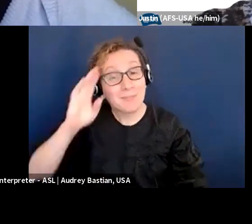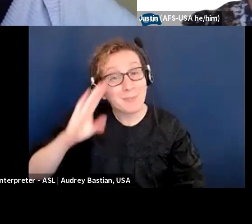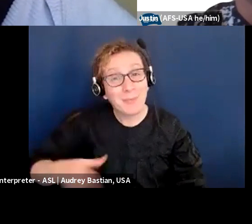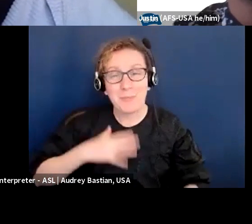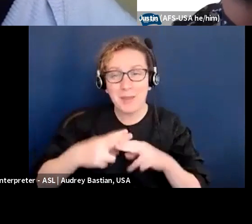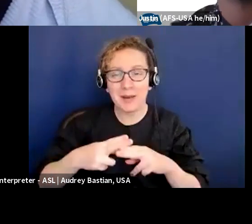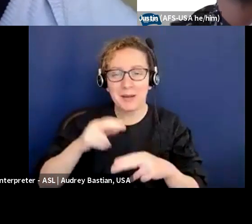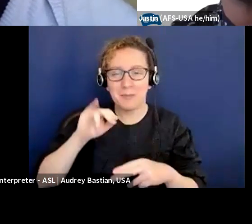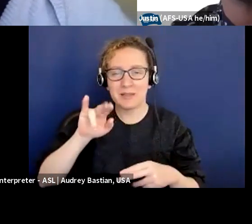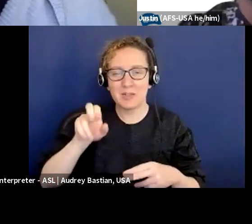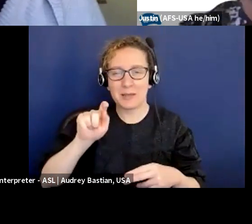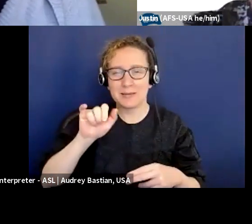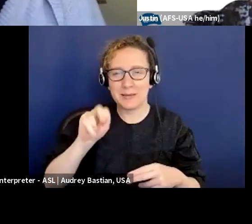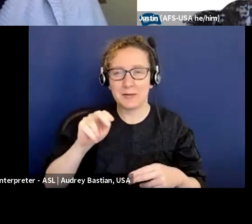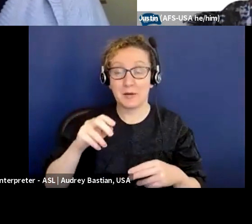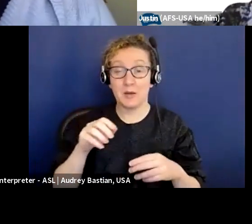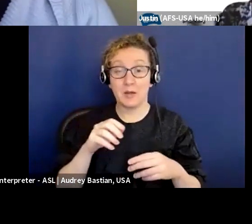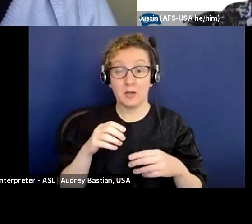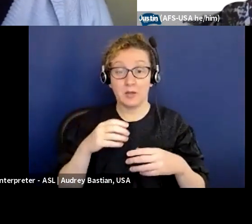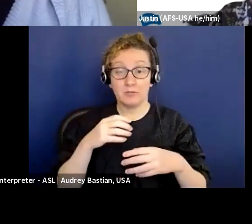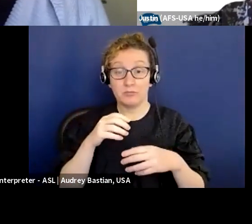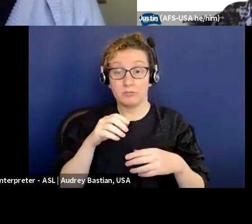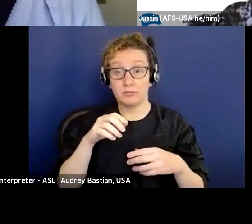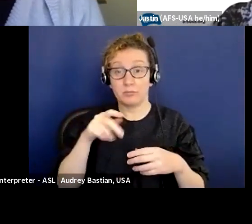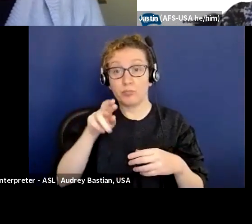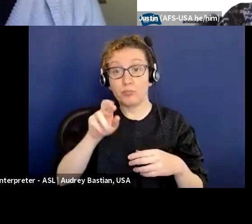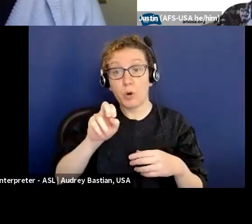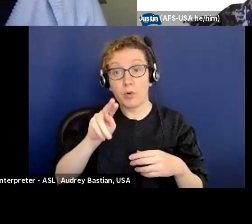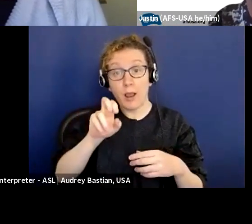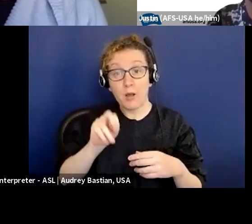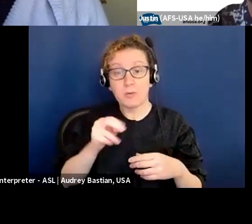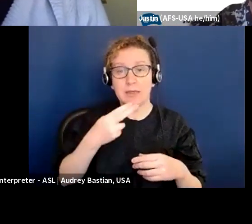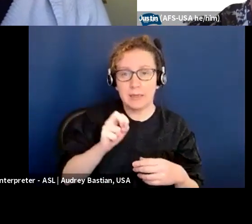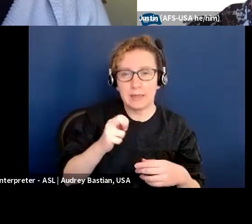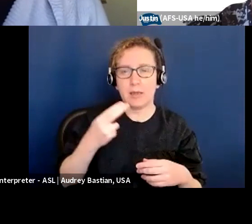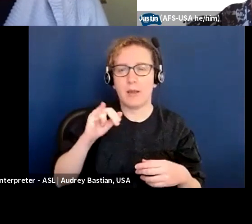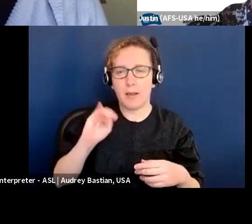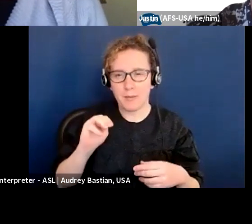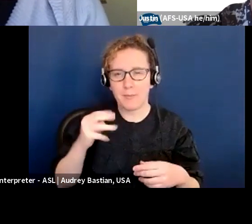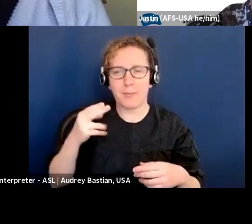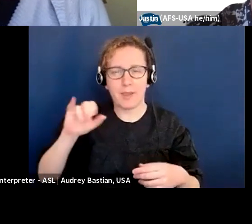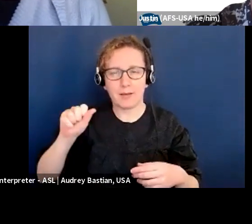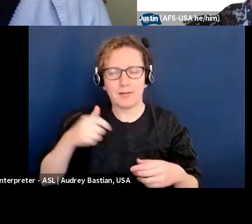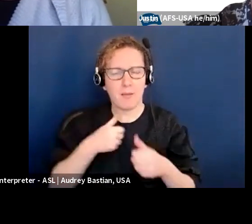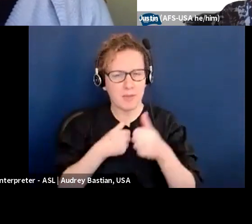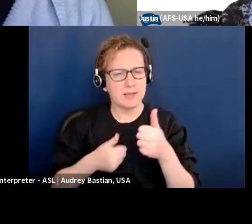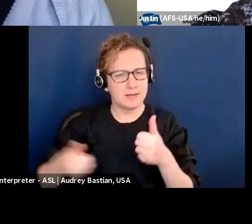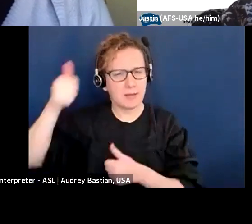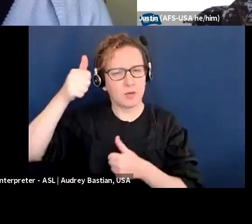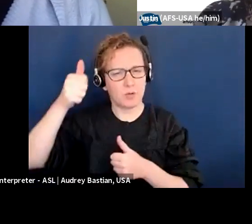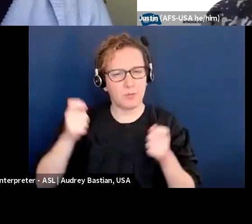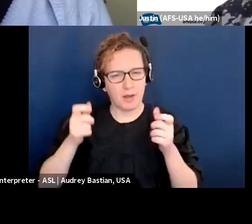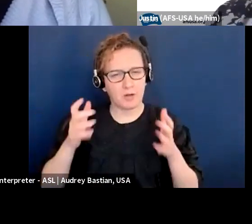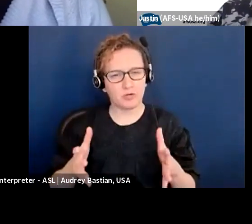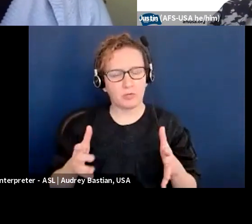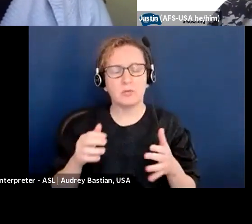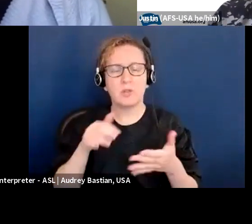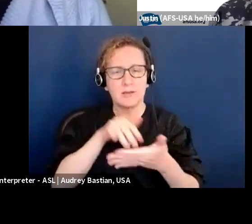and my pronouns are he/him/his. I'm the Senior Manager of the Study Abroad Experience and